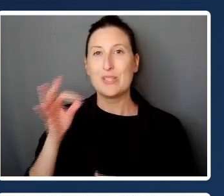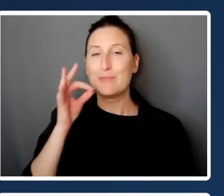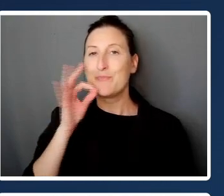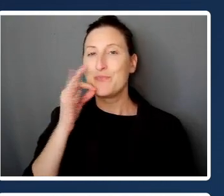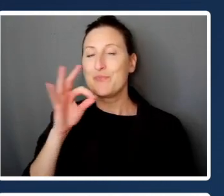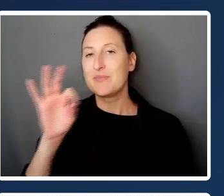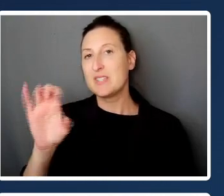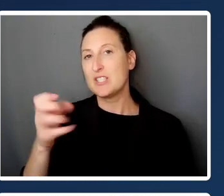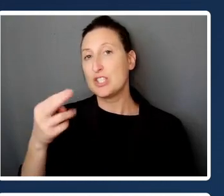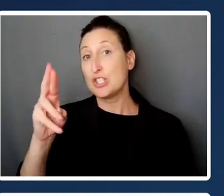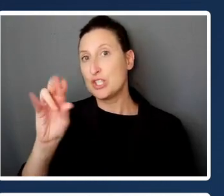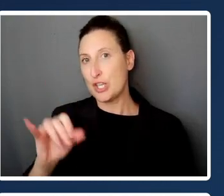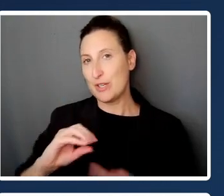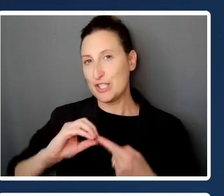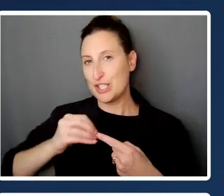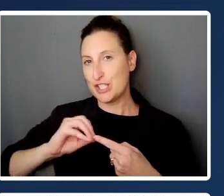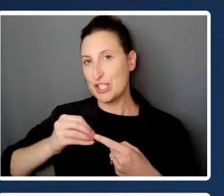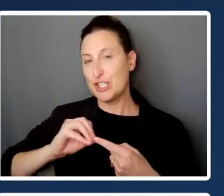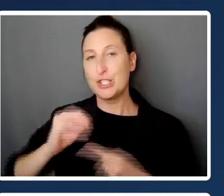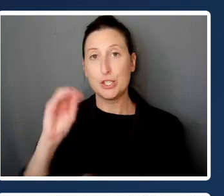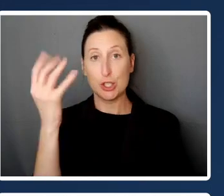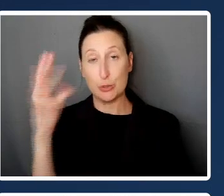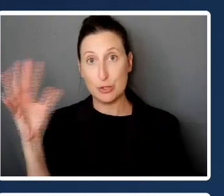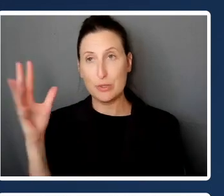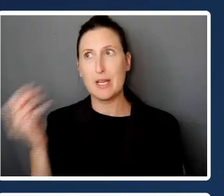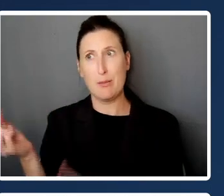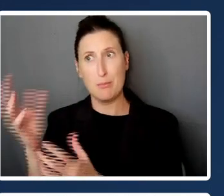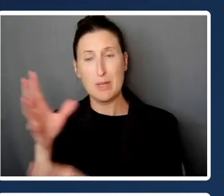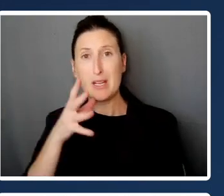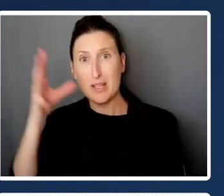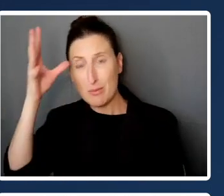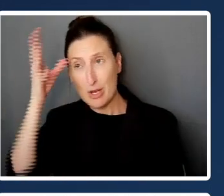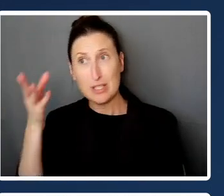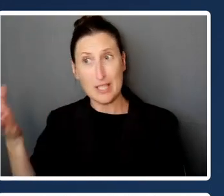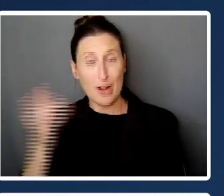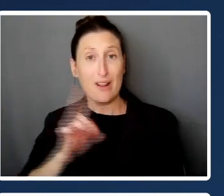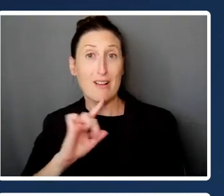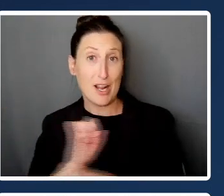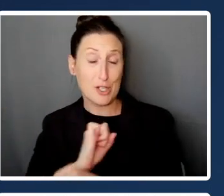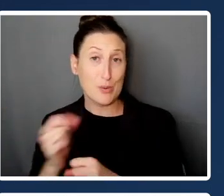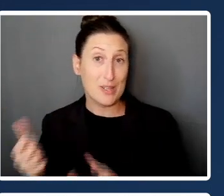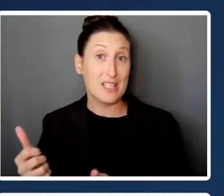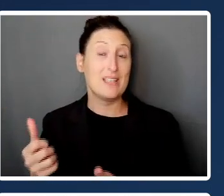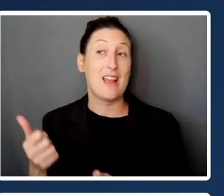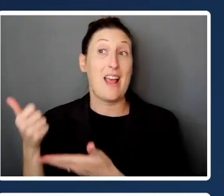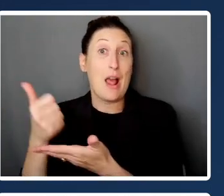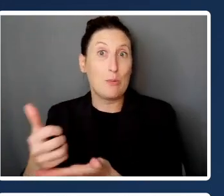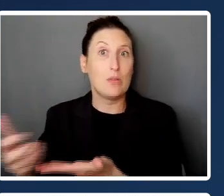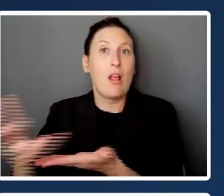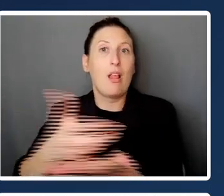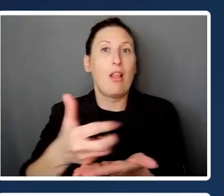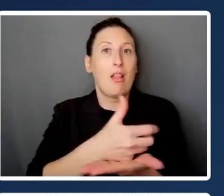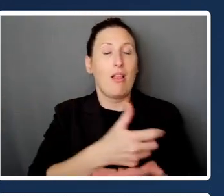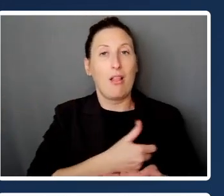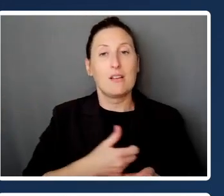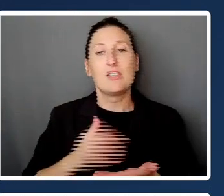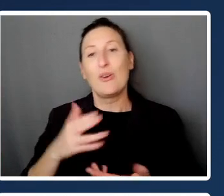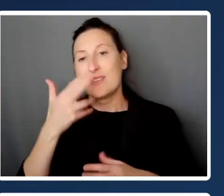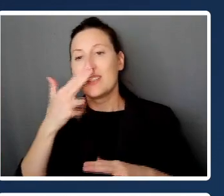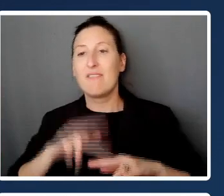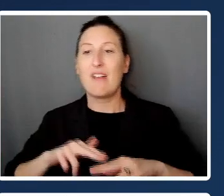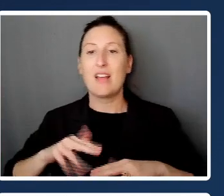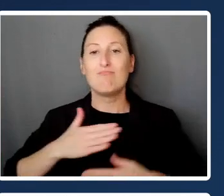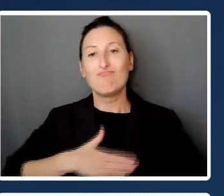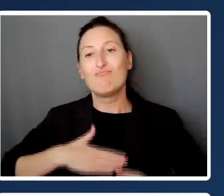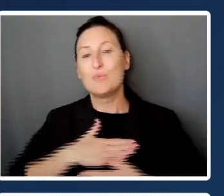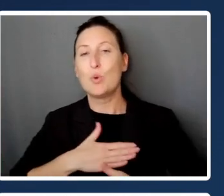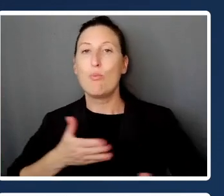it was a way to really honor their work in a beautiful way as we enjoyed that food. Next slide.